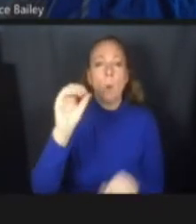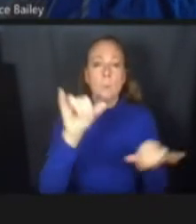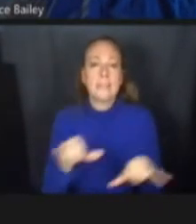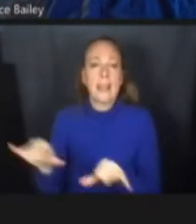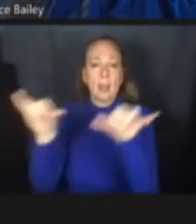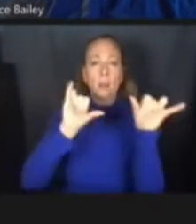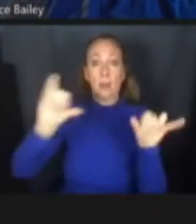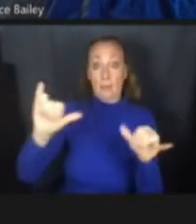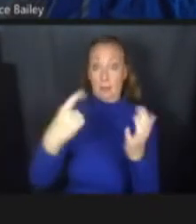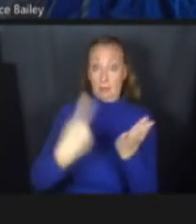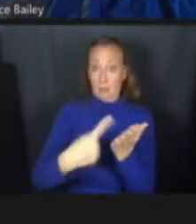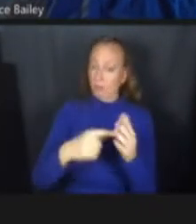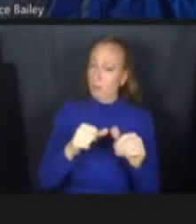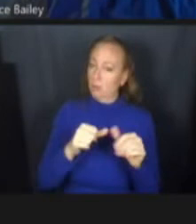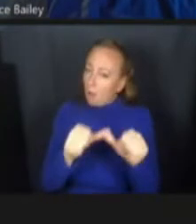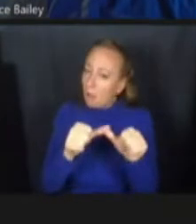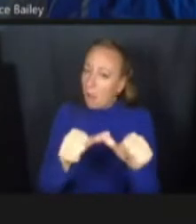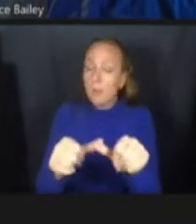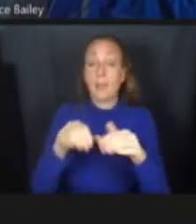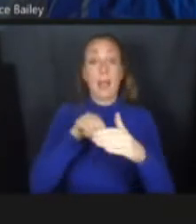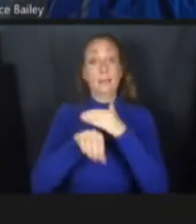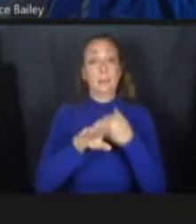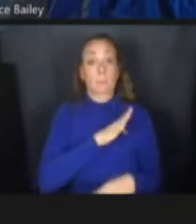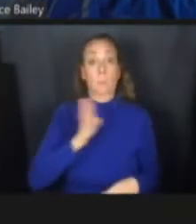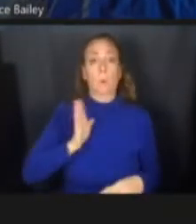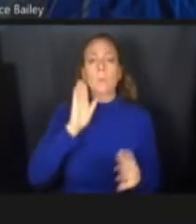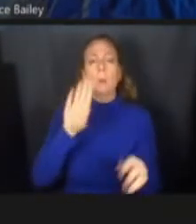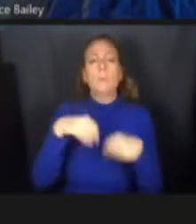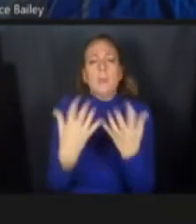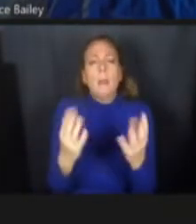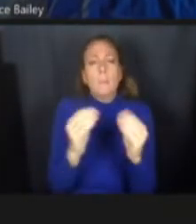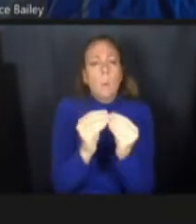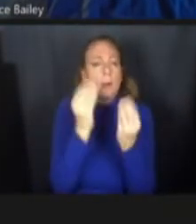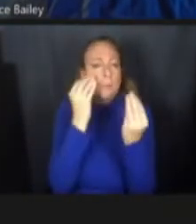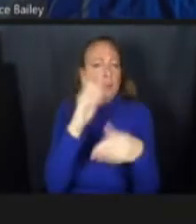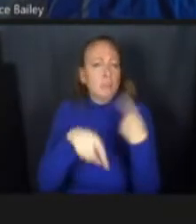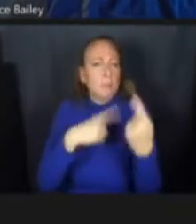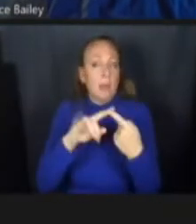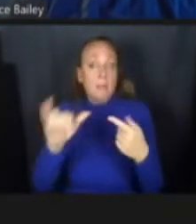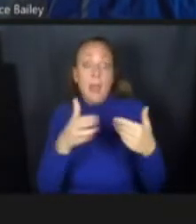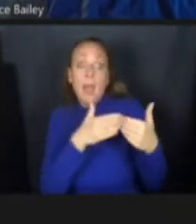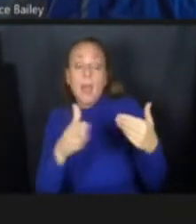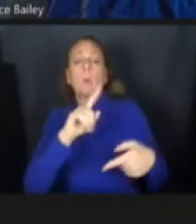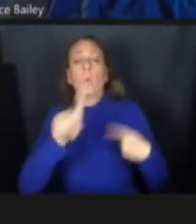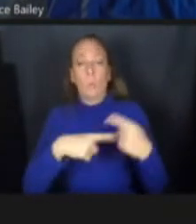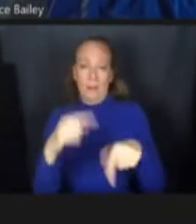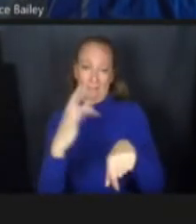And the Access Board will provide more information on that as it becomes available. Next slide, please.